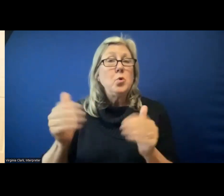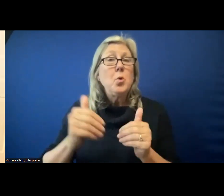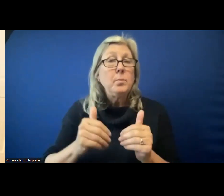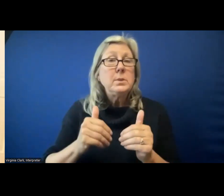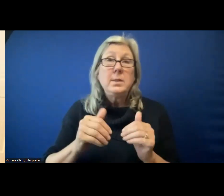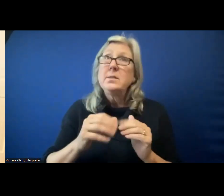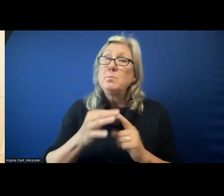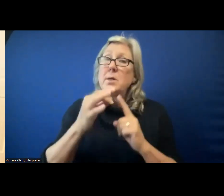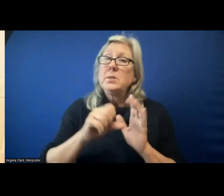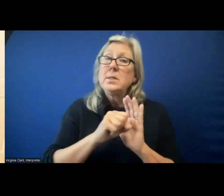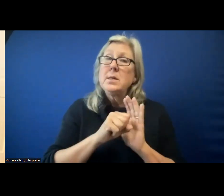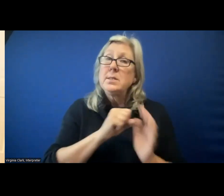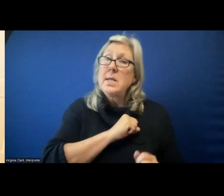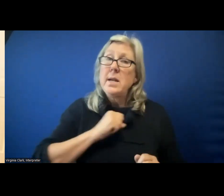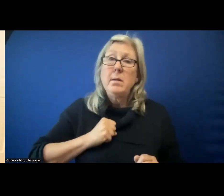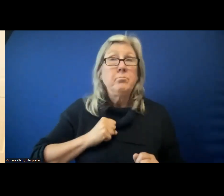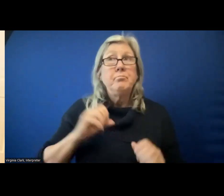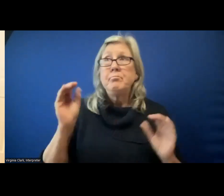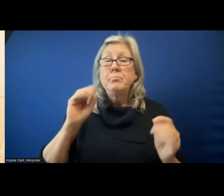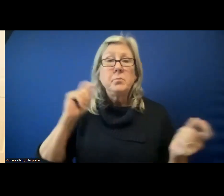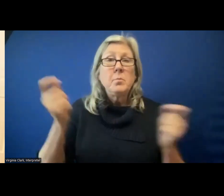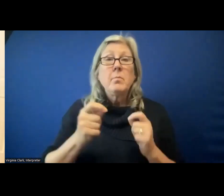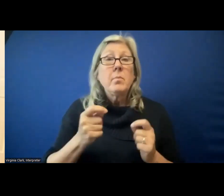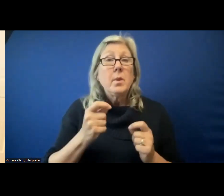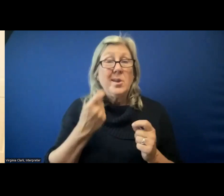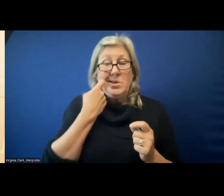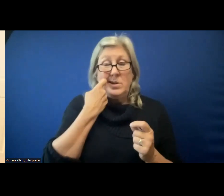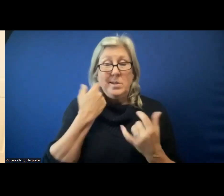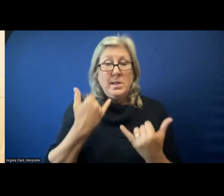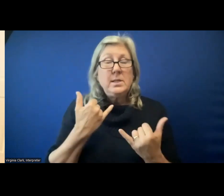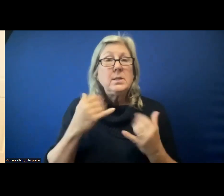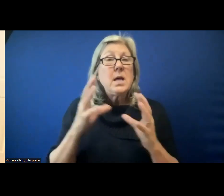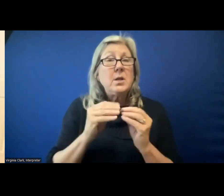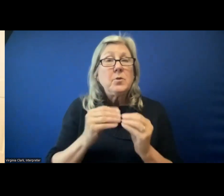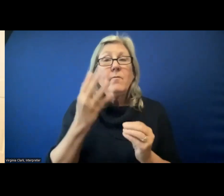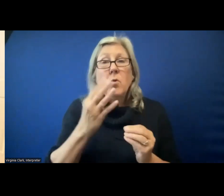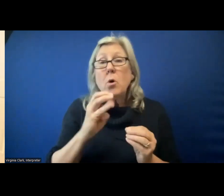Just this session, at least four bills passed in the senate directly affecting the constitutional